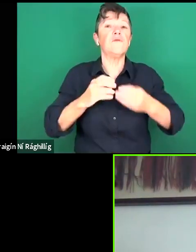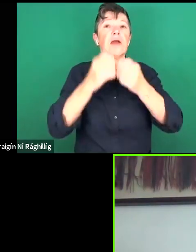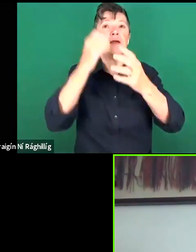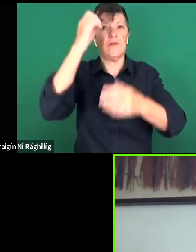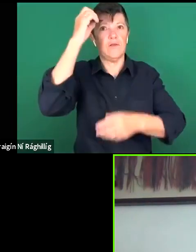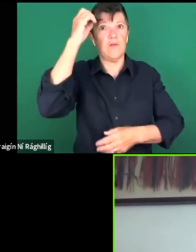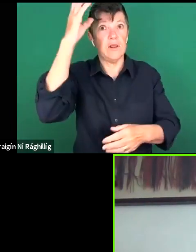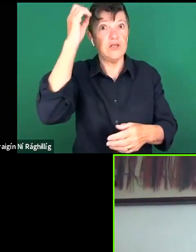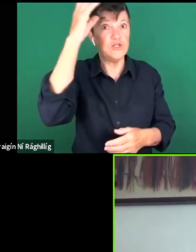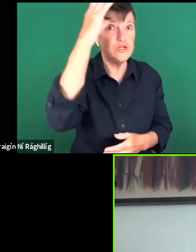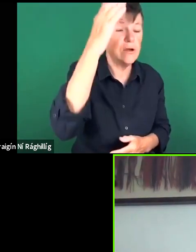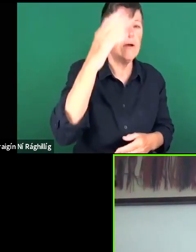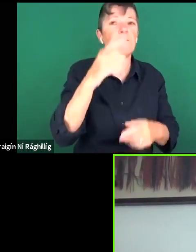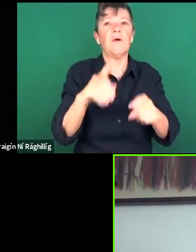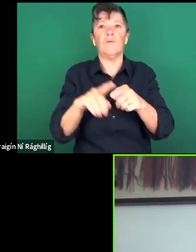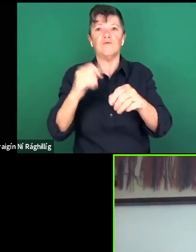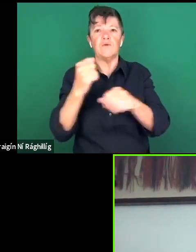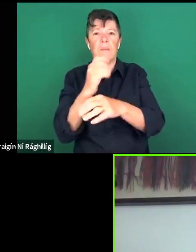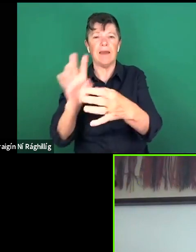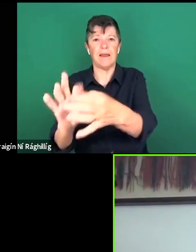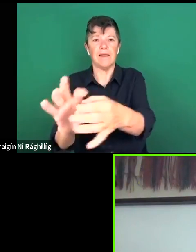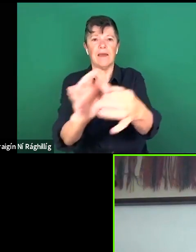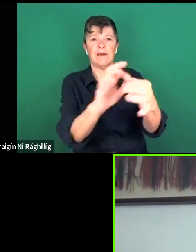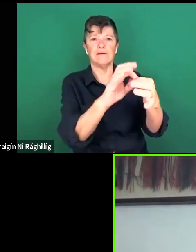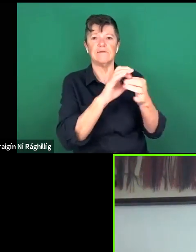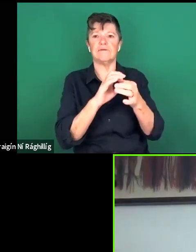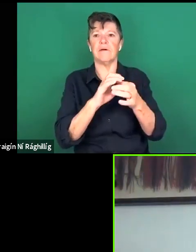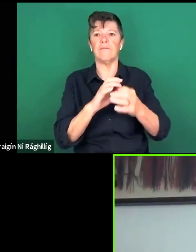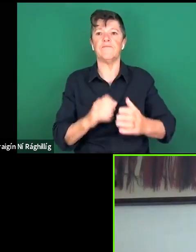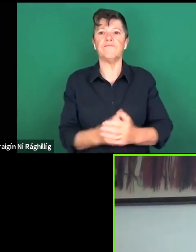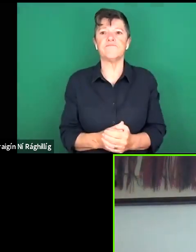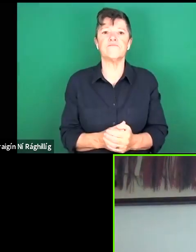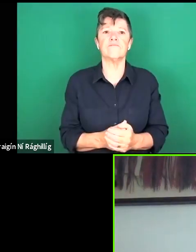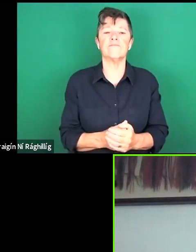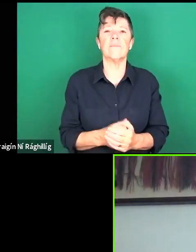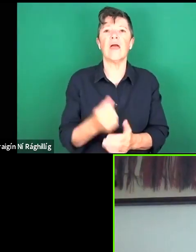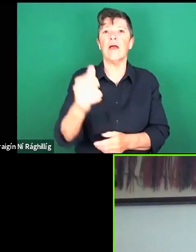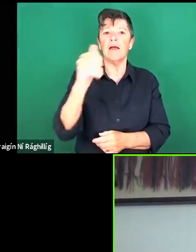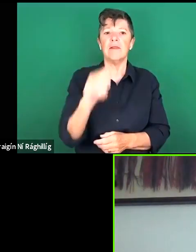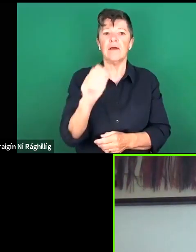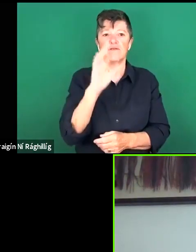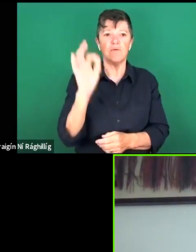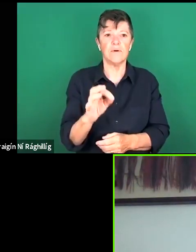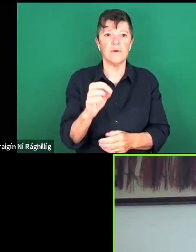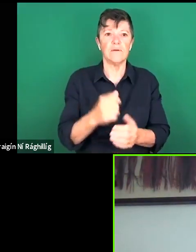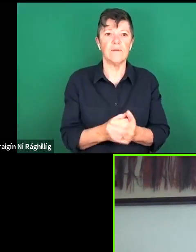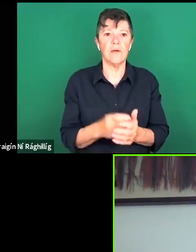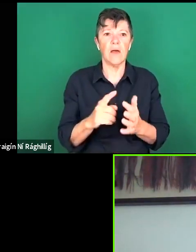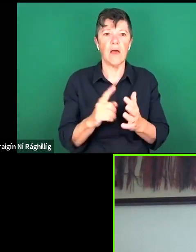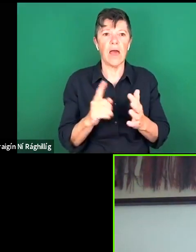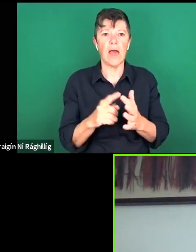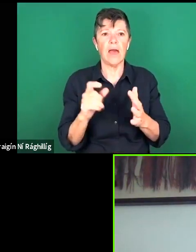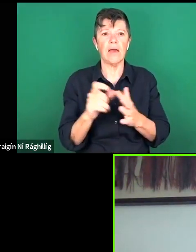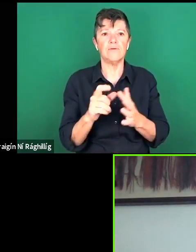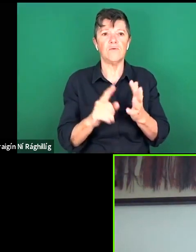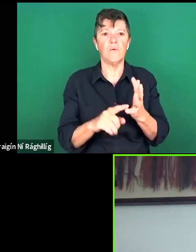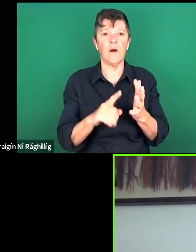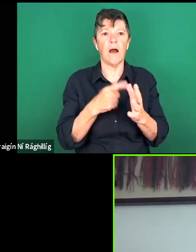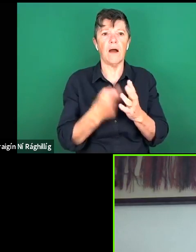amplify ideas and solutions that come from all sorts of places so I don't think that knowledge is